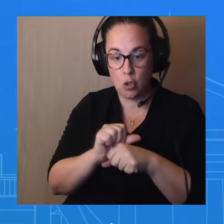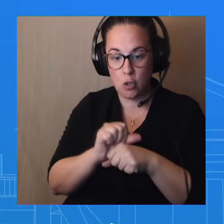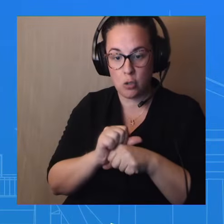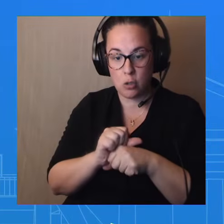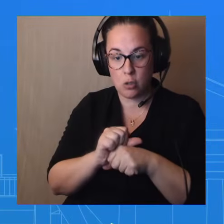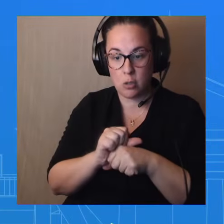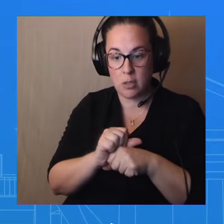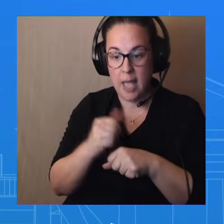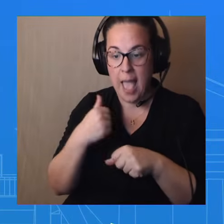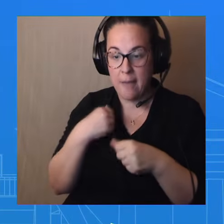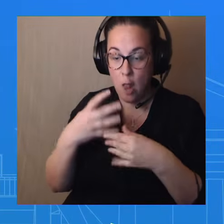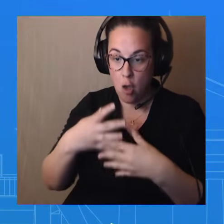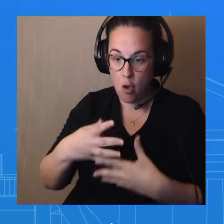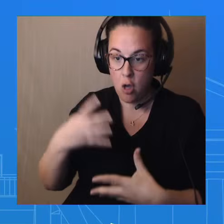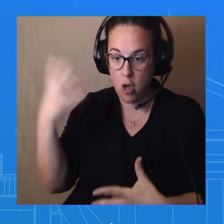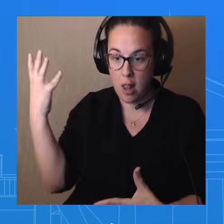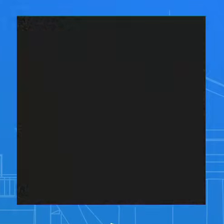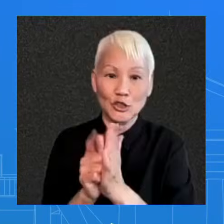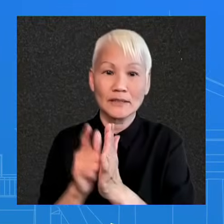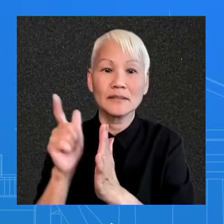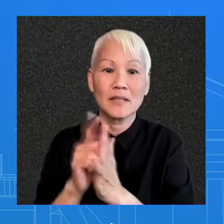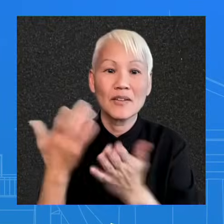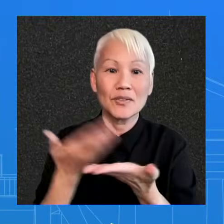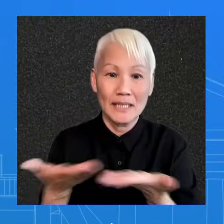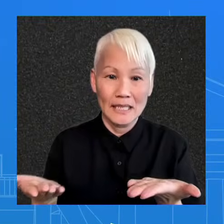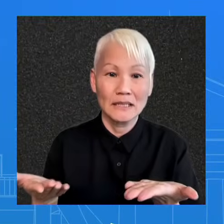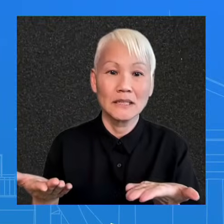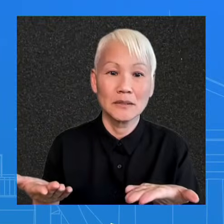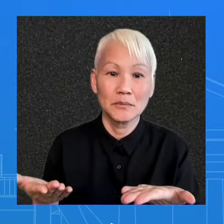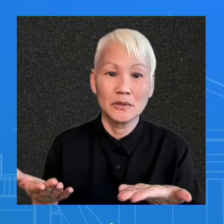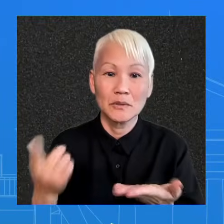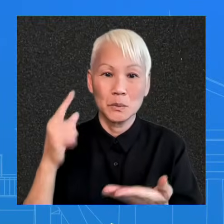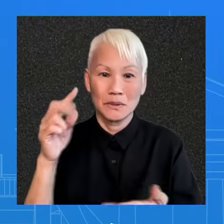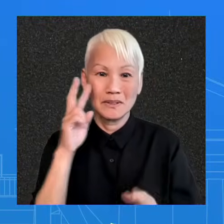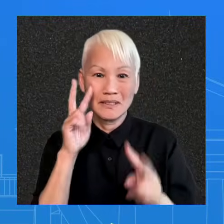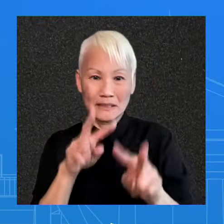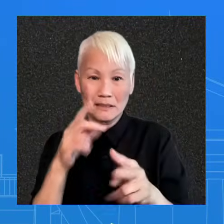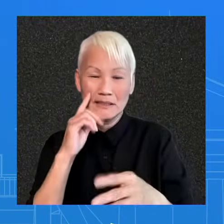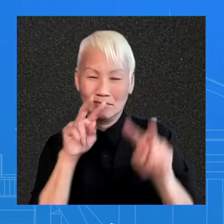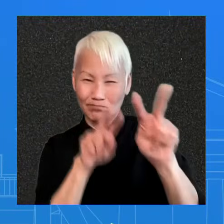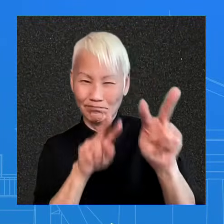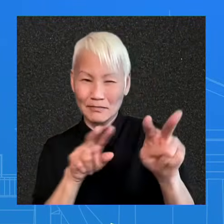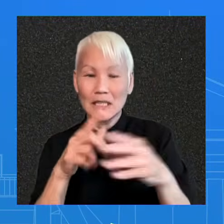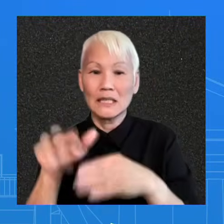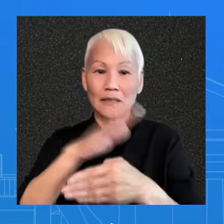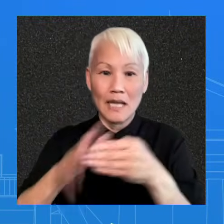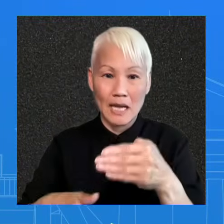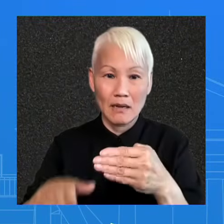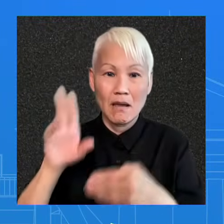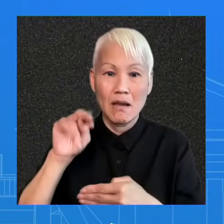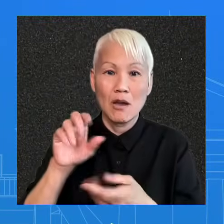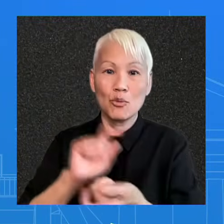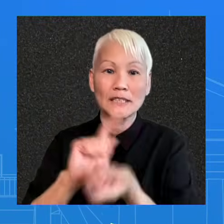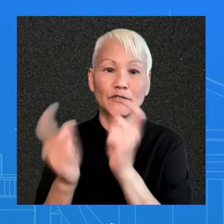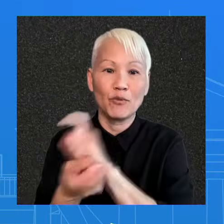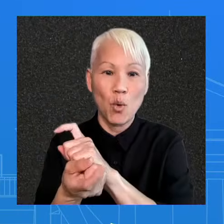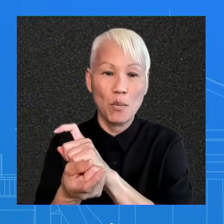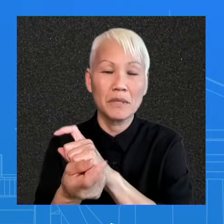that he wants to see --to see done. As I just mentioned, gun reform is being one of them; as I mentioned, reproductive rights as being another.